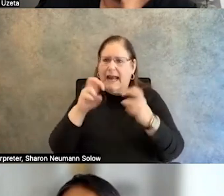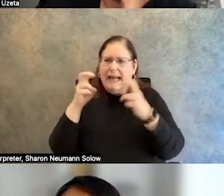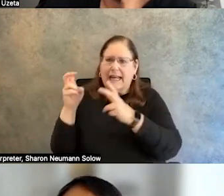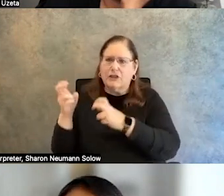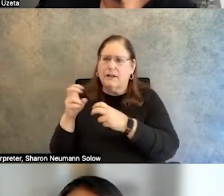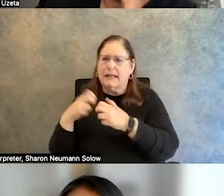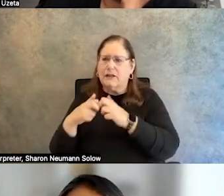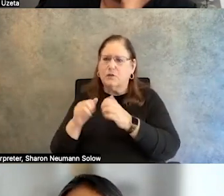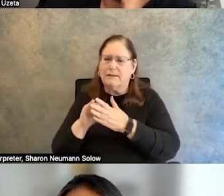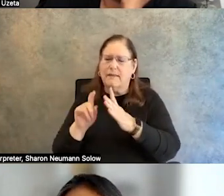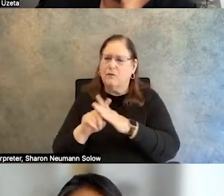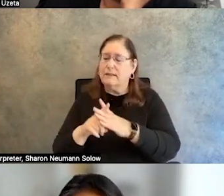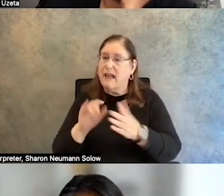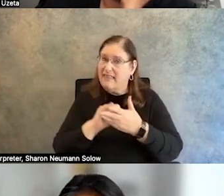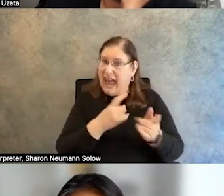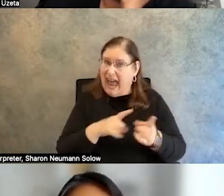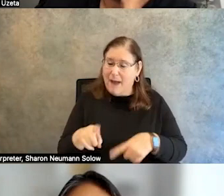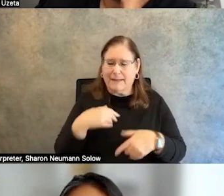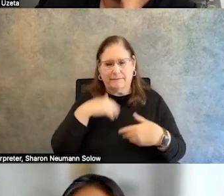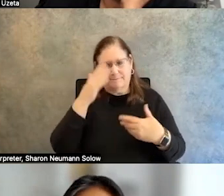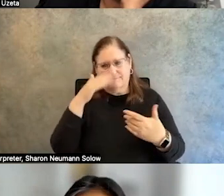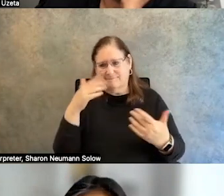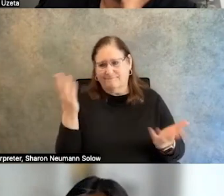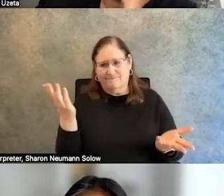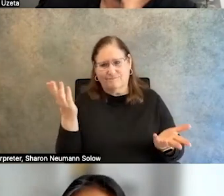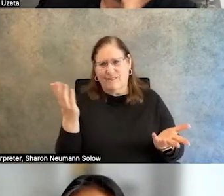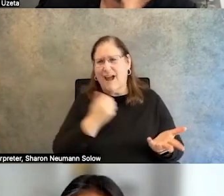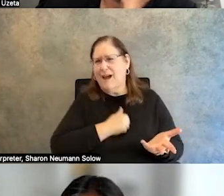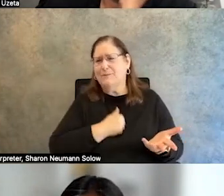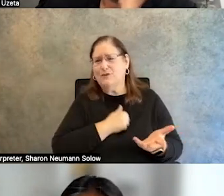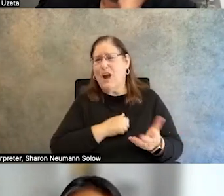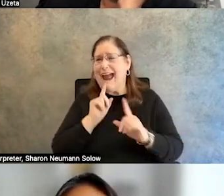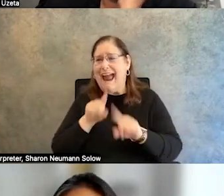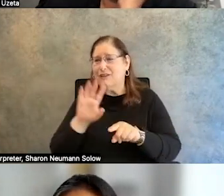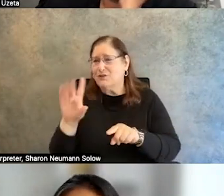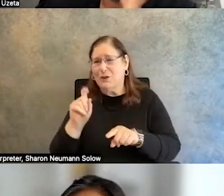I don't actually know if that's happening. I'm sorry. That doesn't answer your question, but I'm,